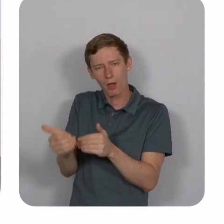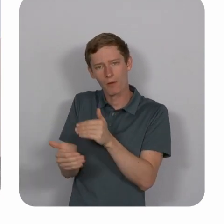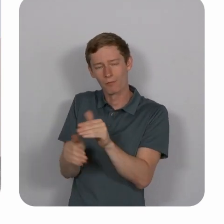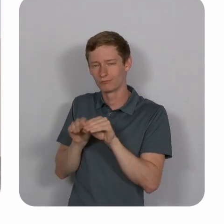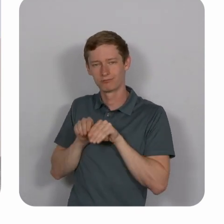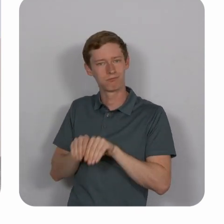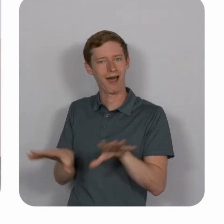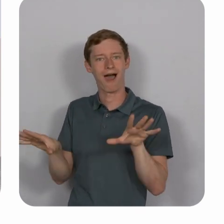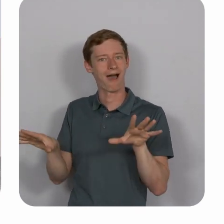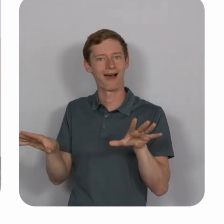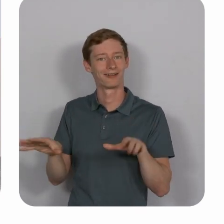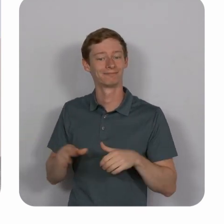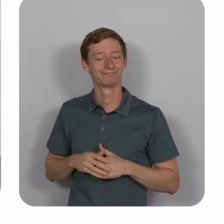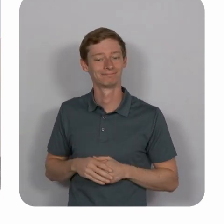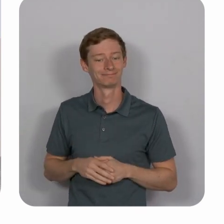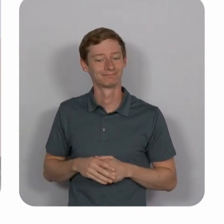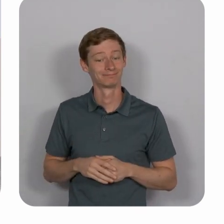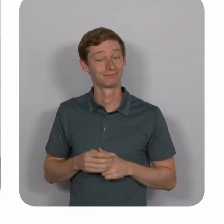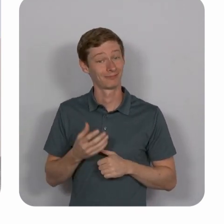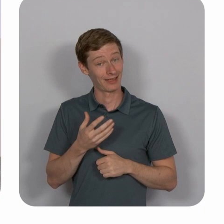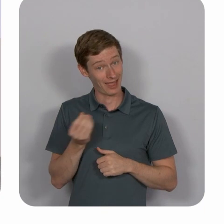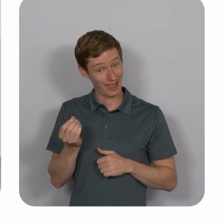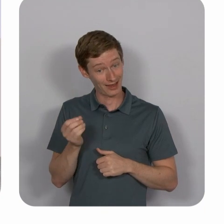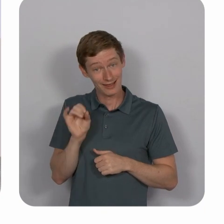and automated rollback if needed.